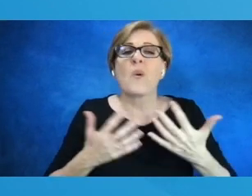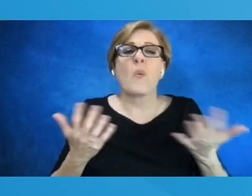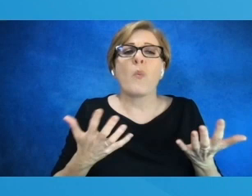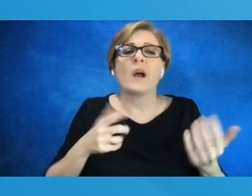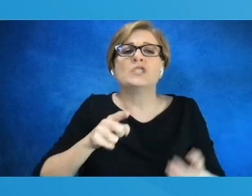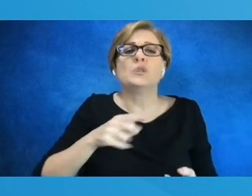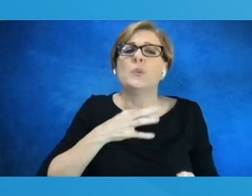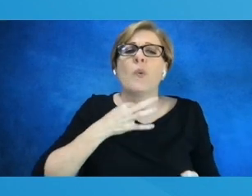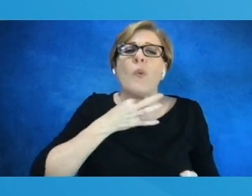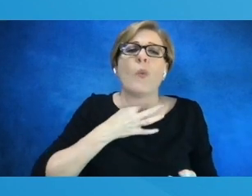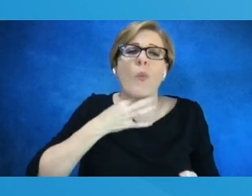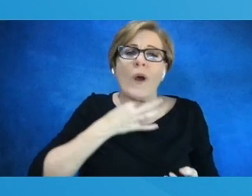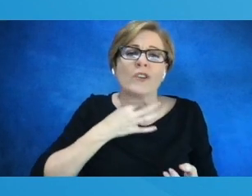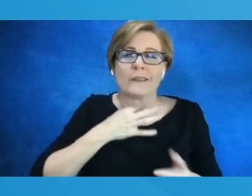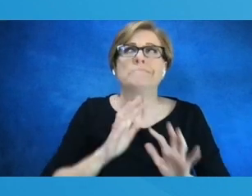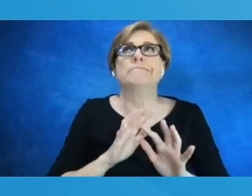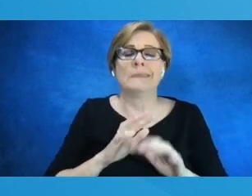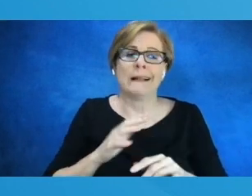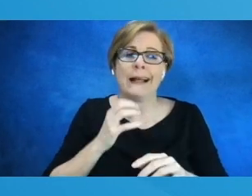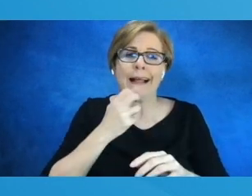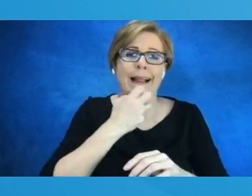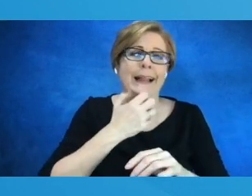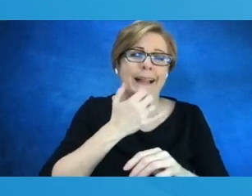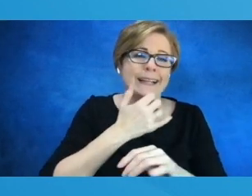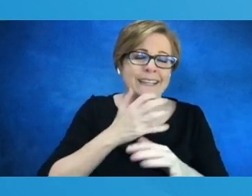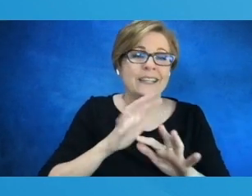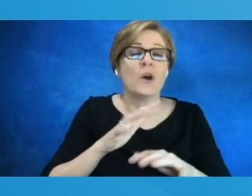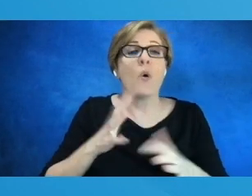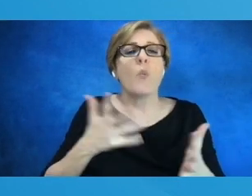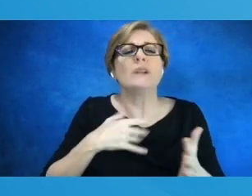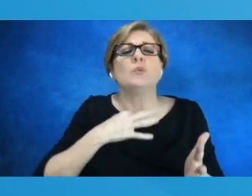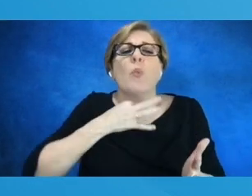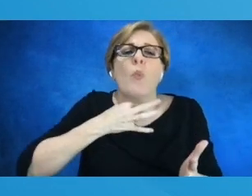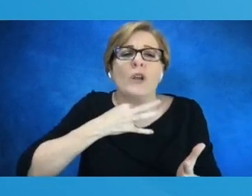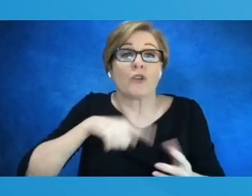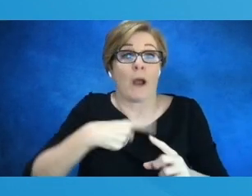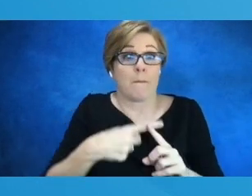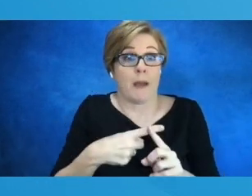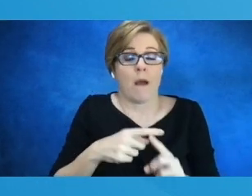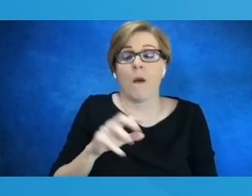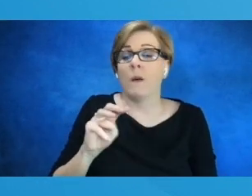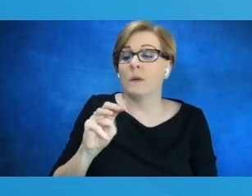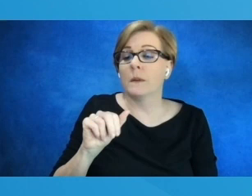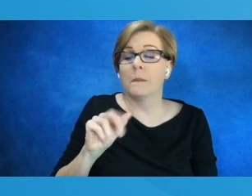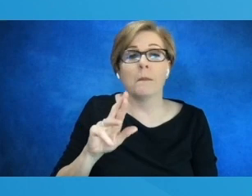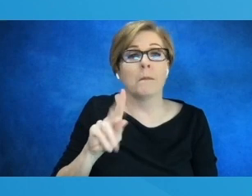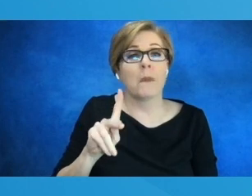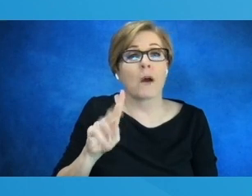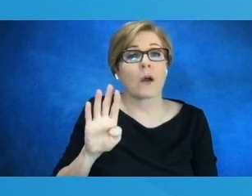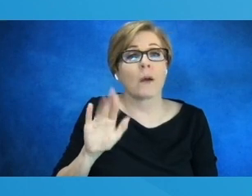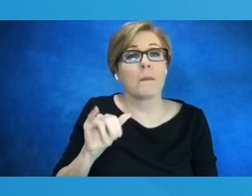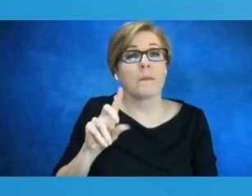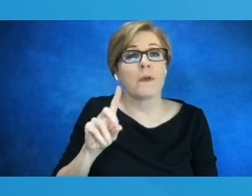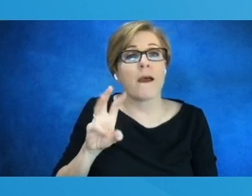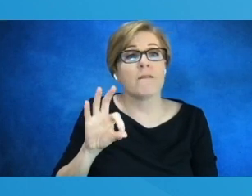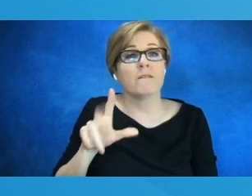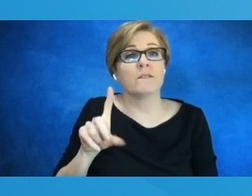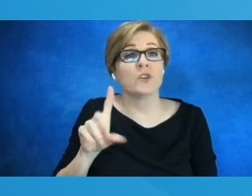Let me start that again, what do you wonder about Mark Bradford's choices?